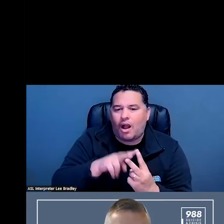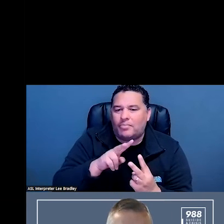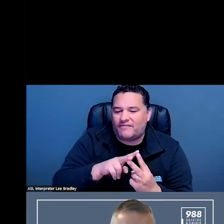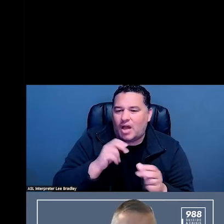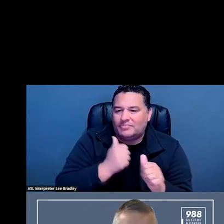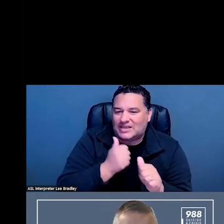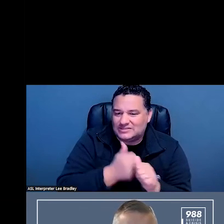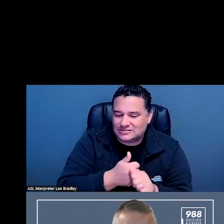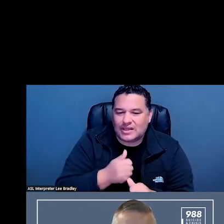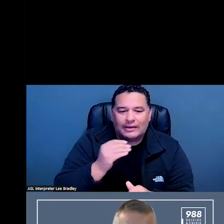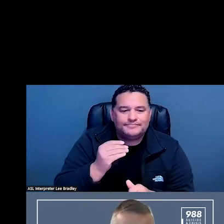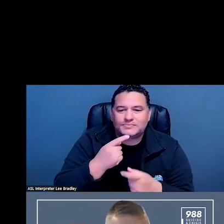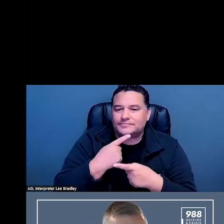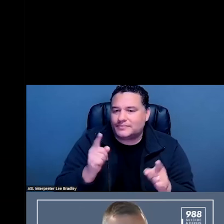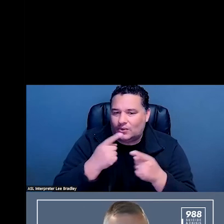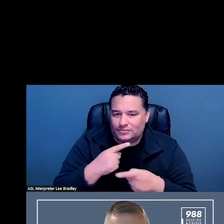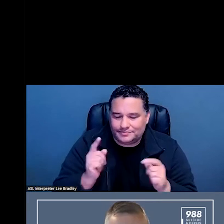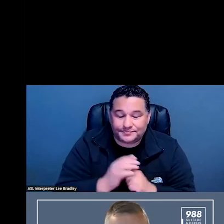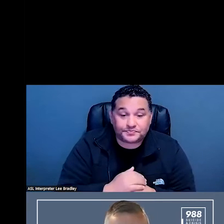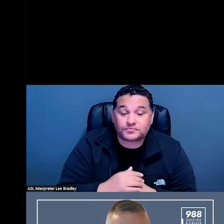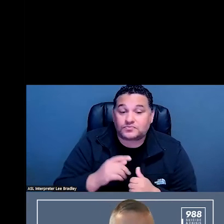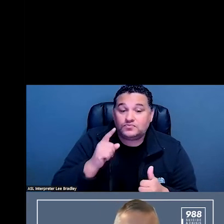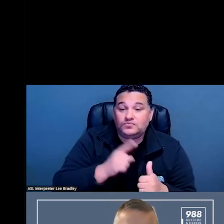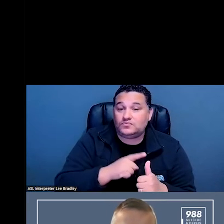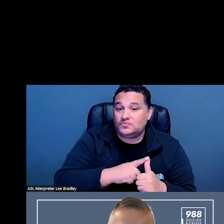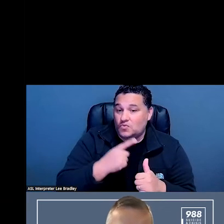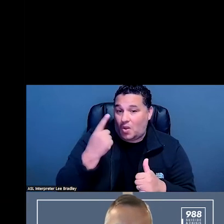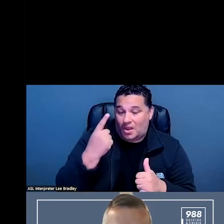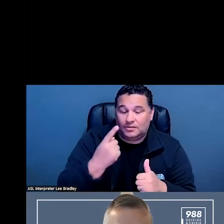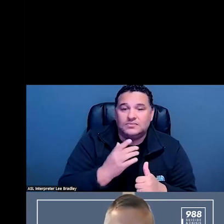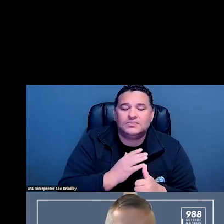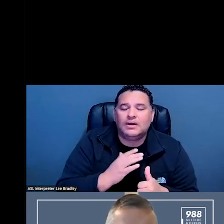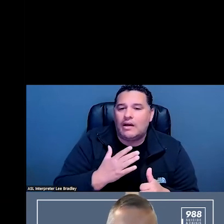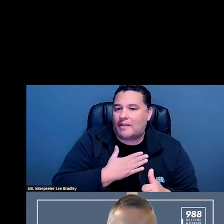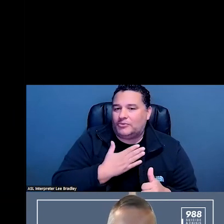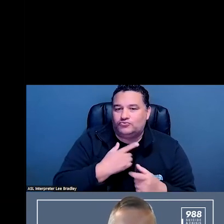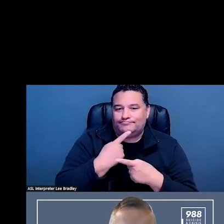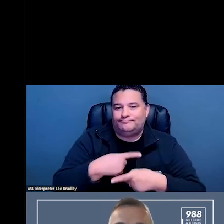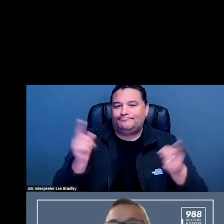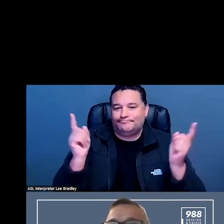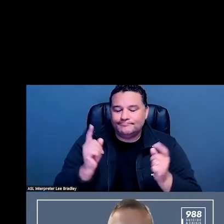BE HERE. SO, JUST VERY QUICKLY. COUPLE OF, UPDATES. AND ANNOUNCEMENTS.